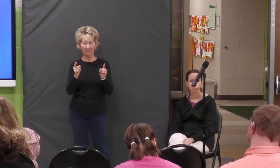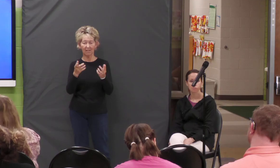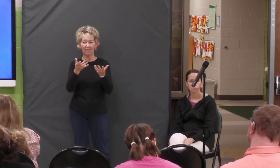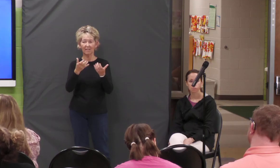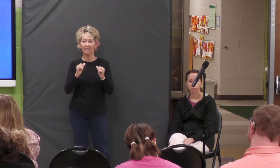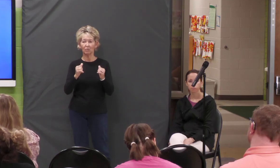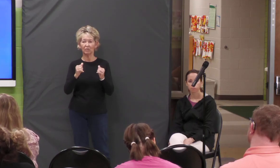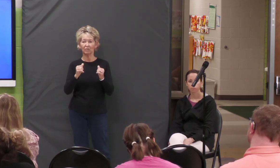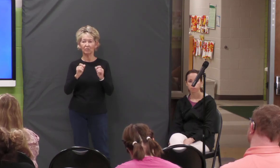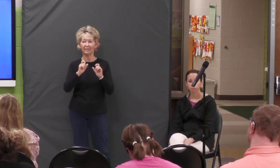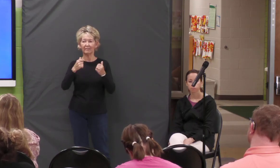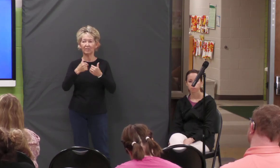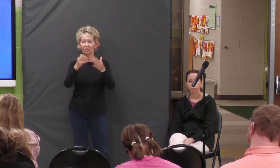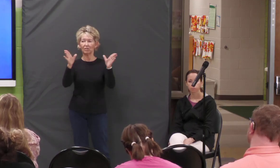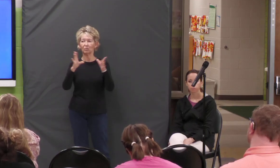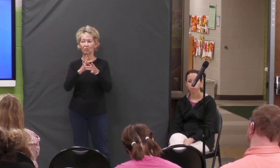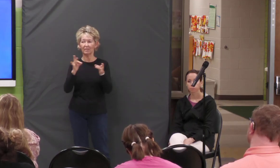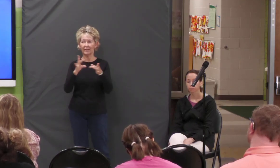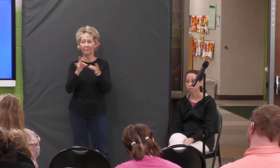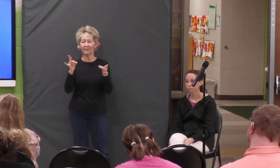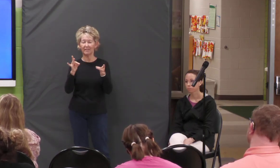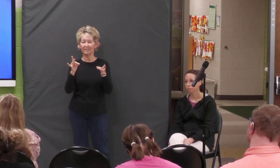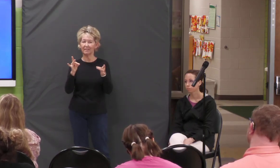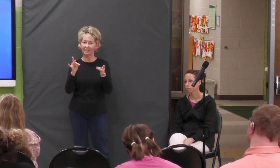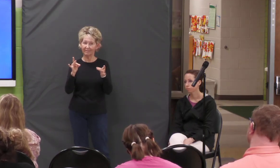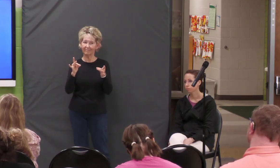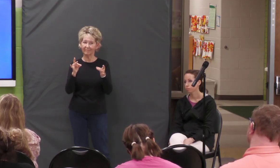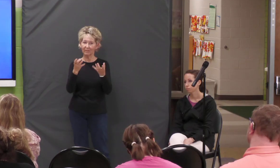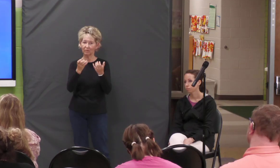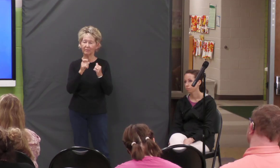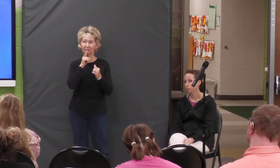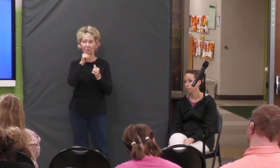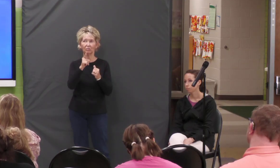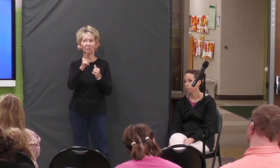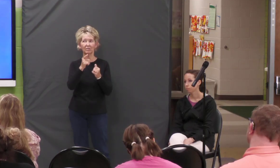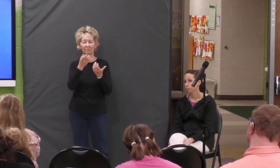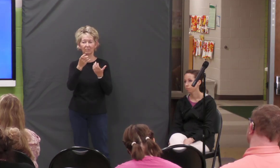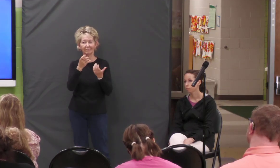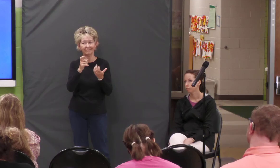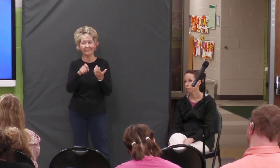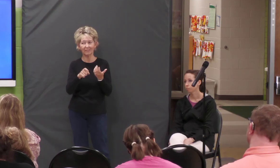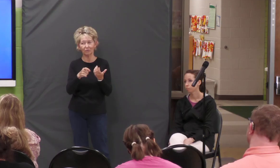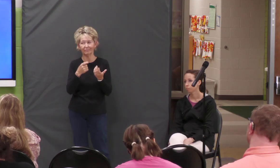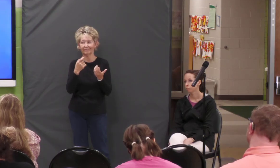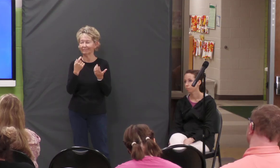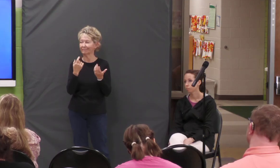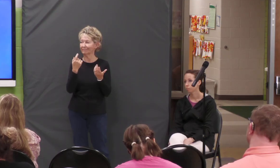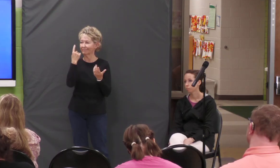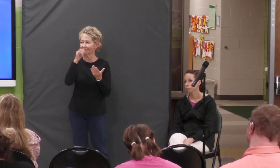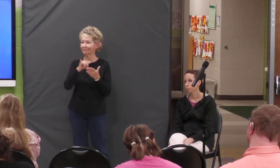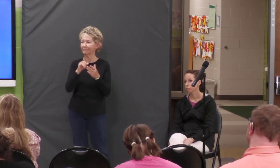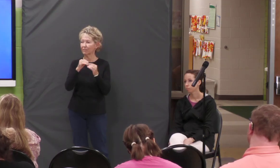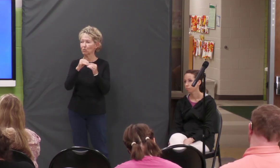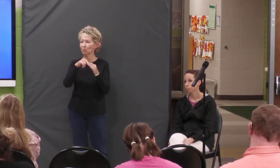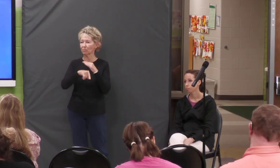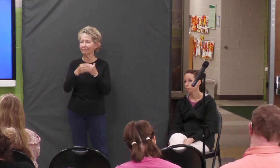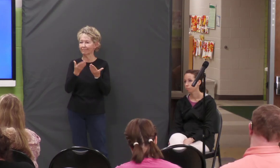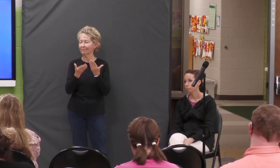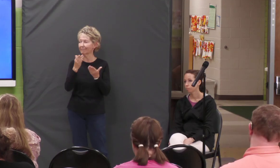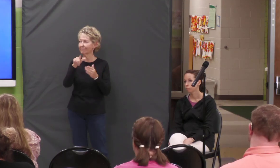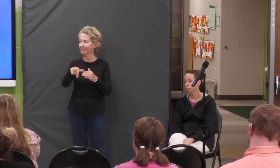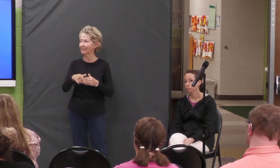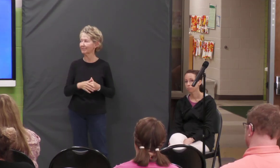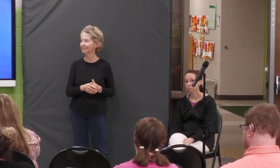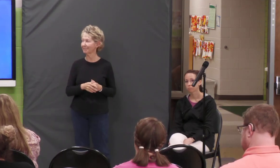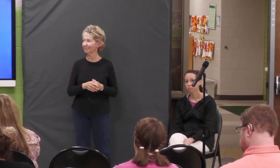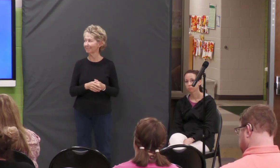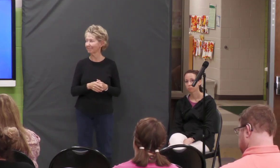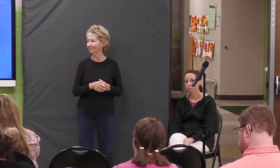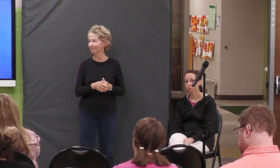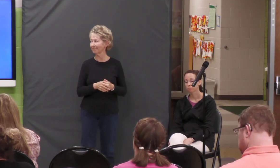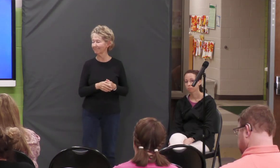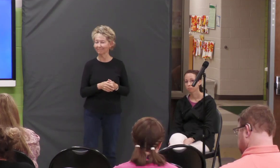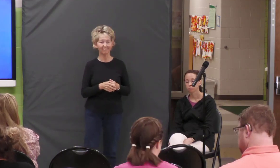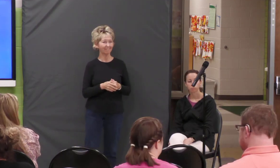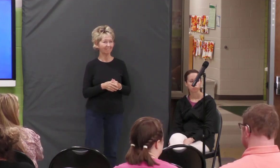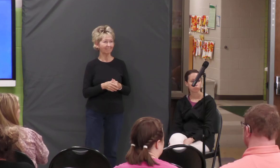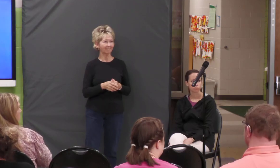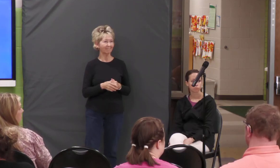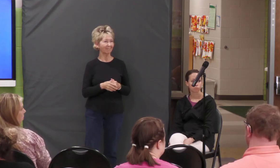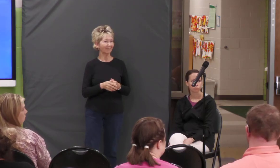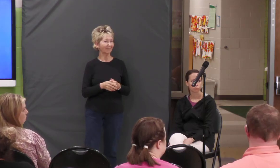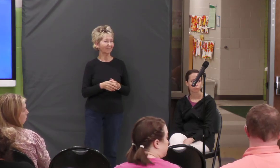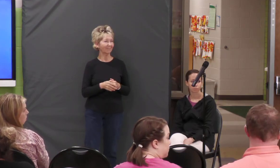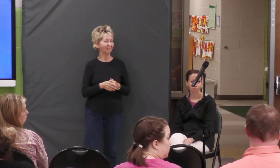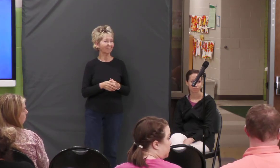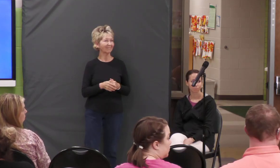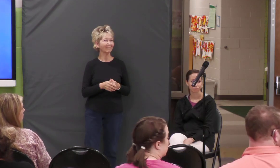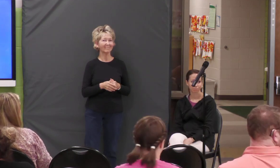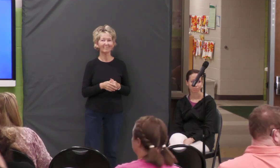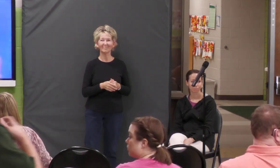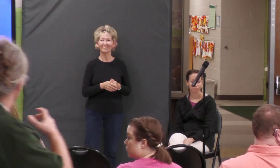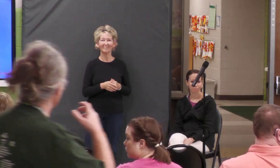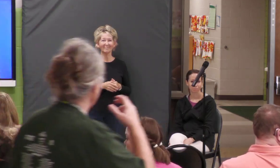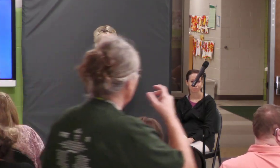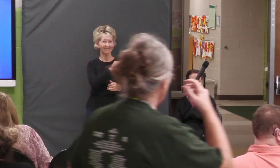not ...inaudible...